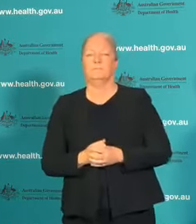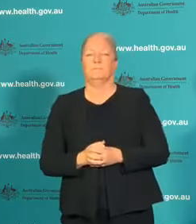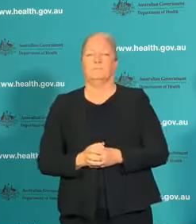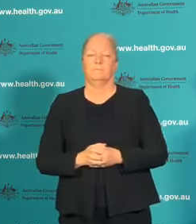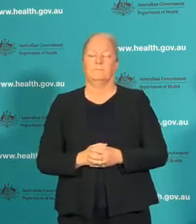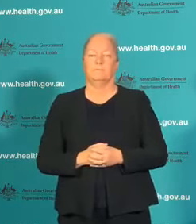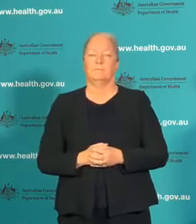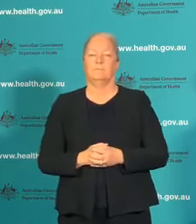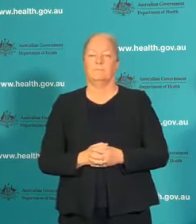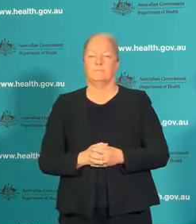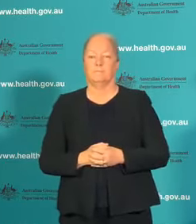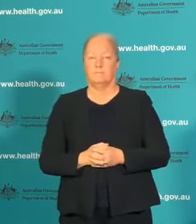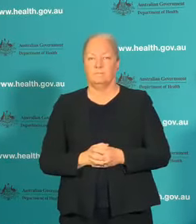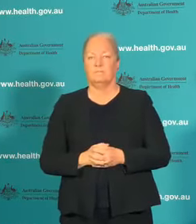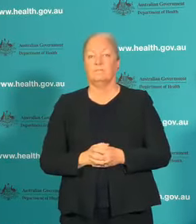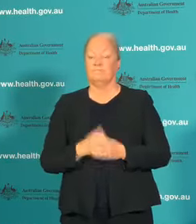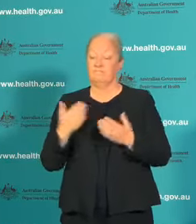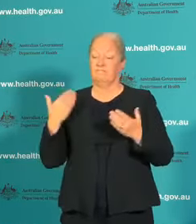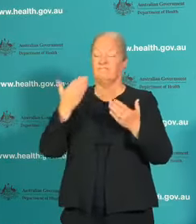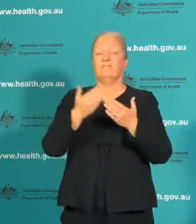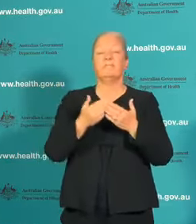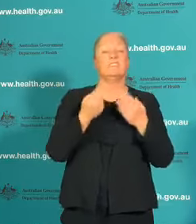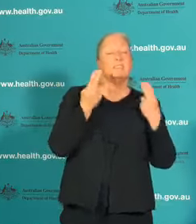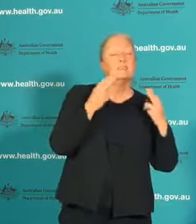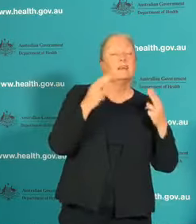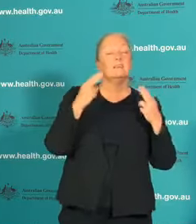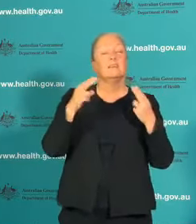the deaths that we've seen today of course reflect the high levels of